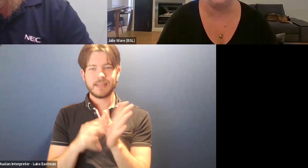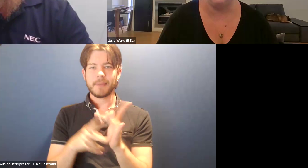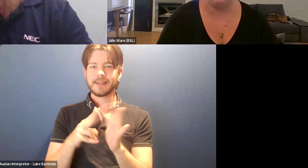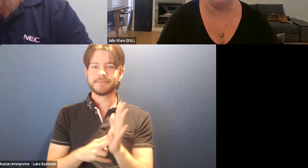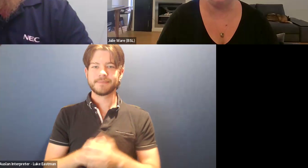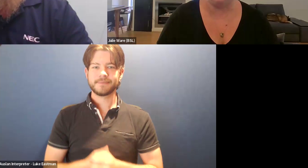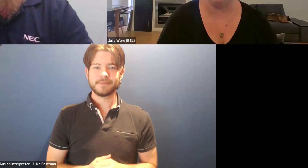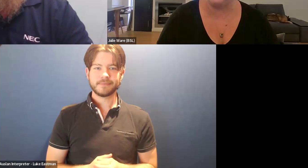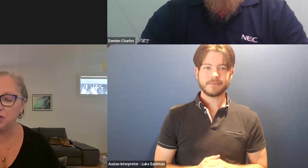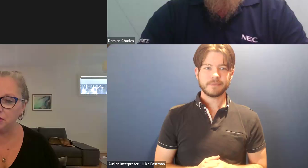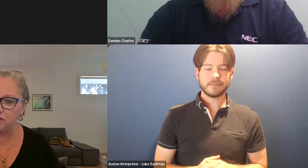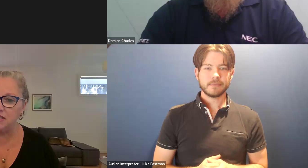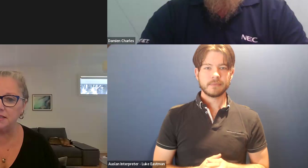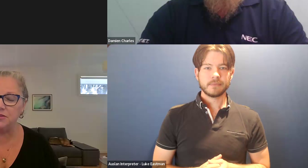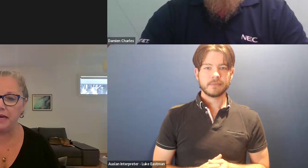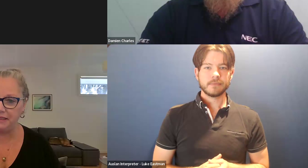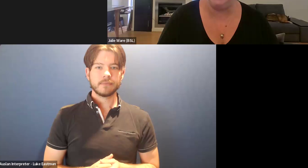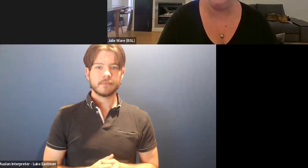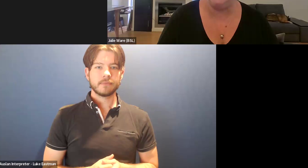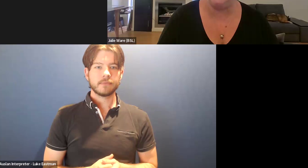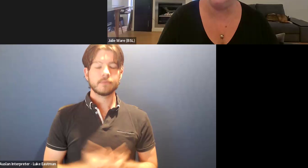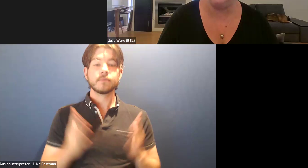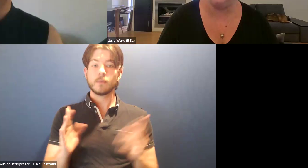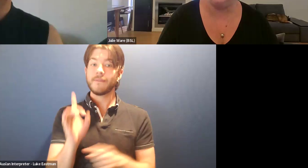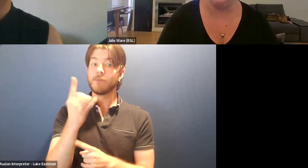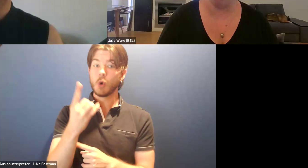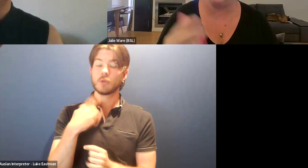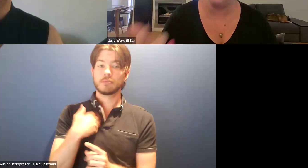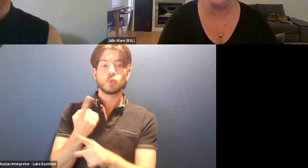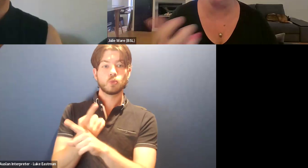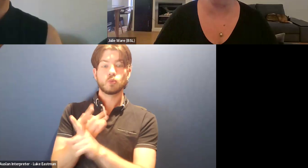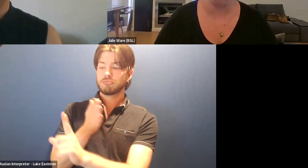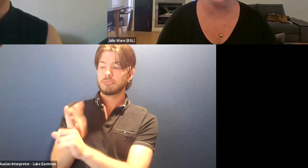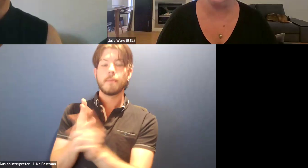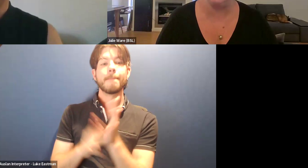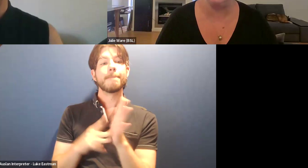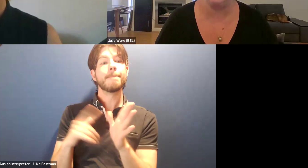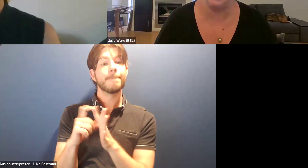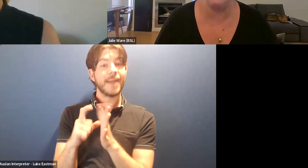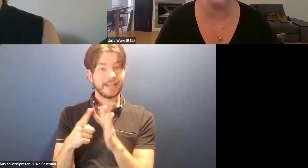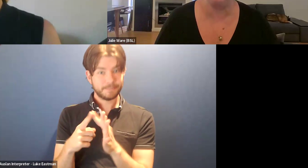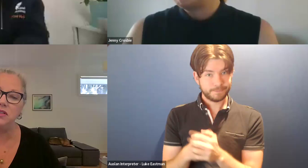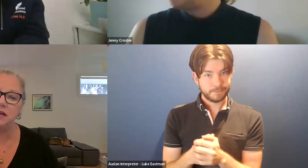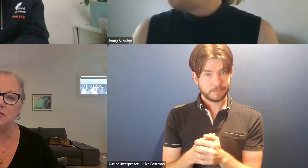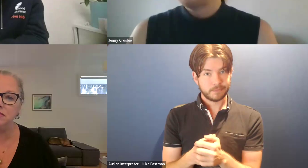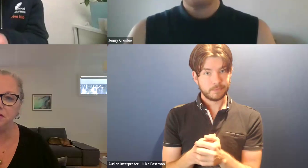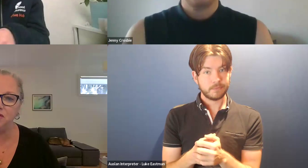well. So I might turn firstly to Maddie and maybe Maddie if you could